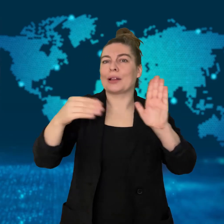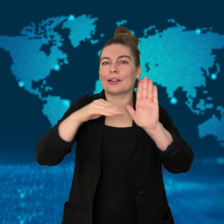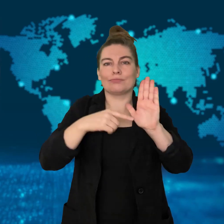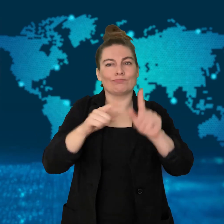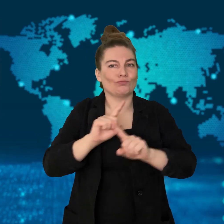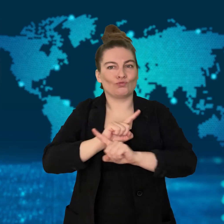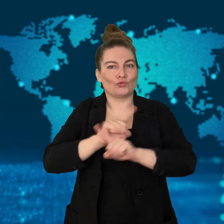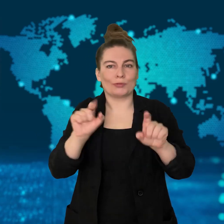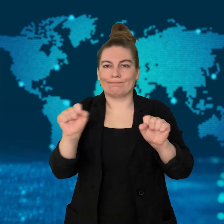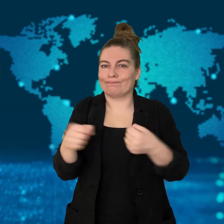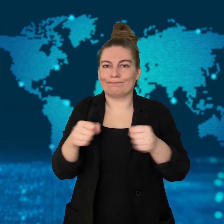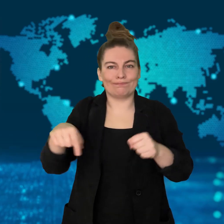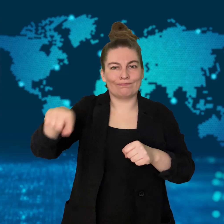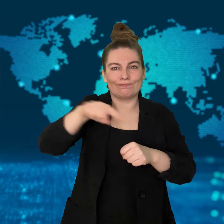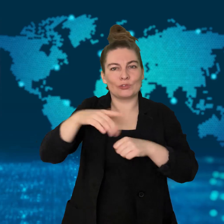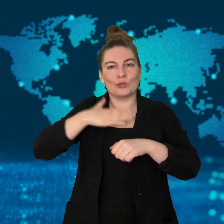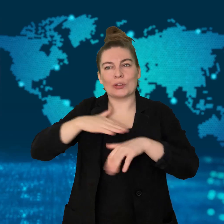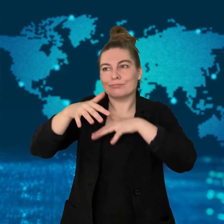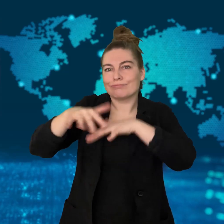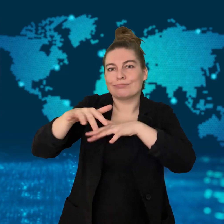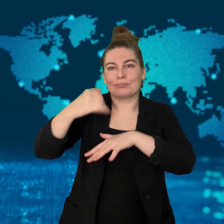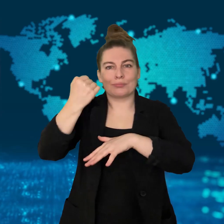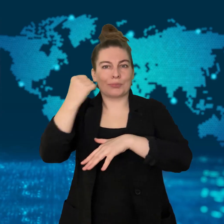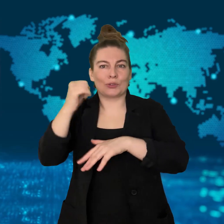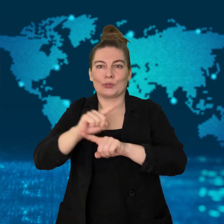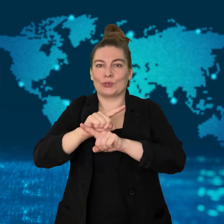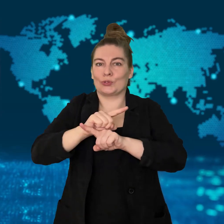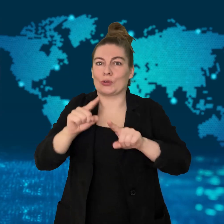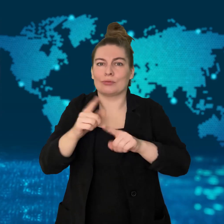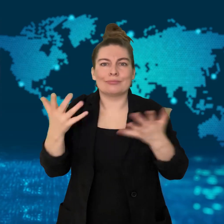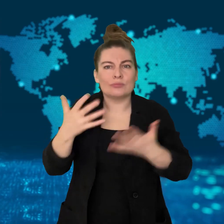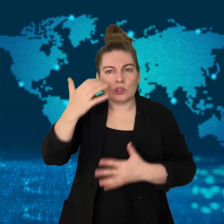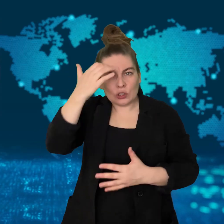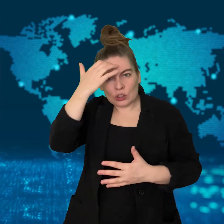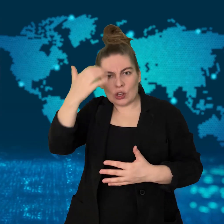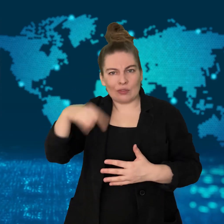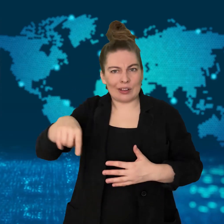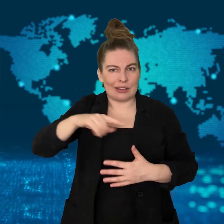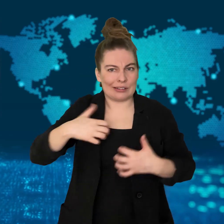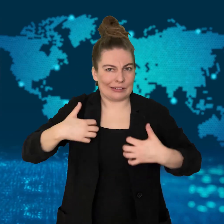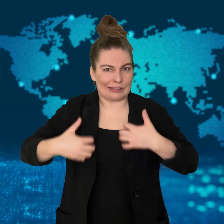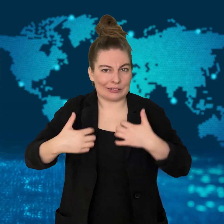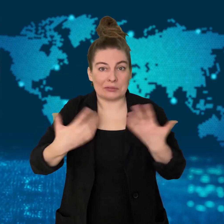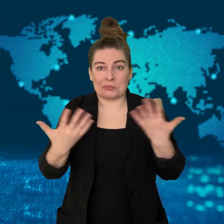Authorities were concerned the rally would be a disruption to